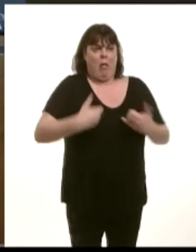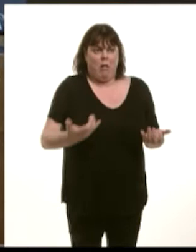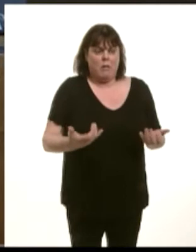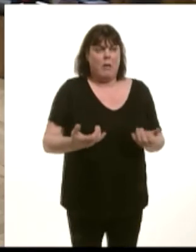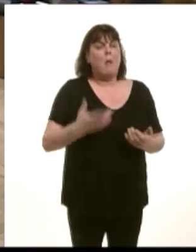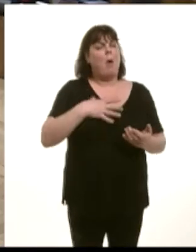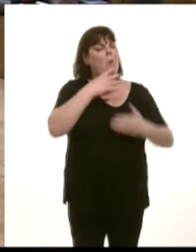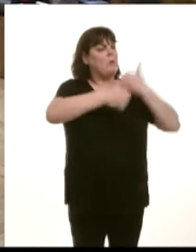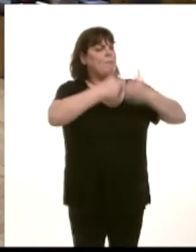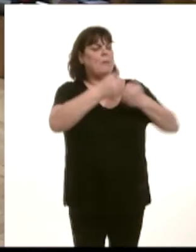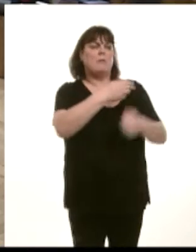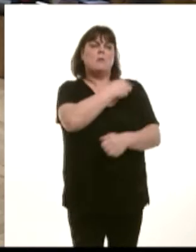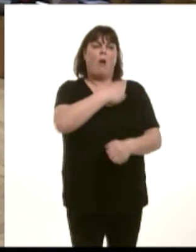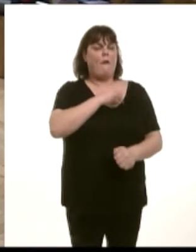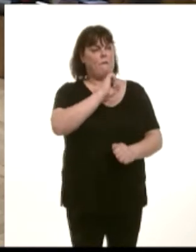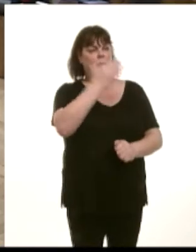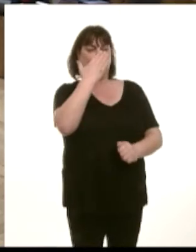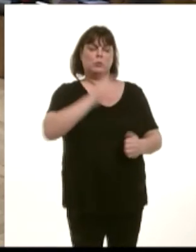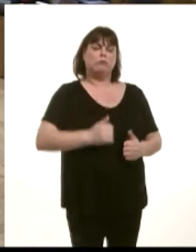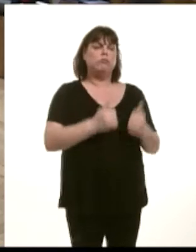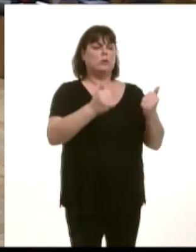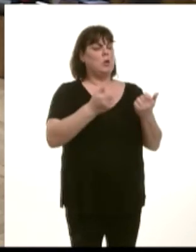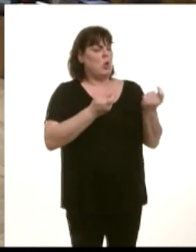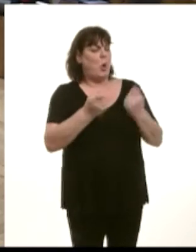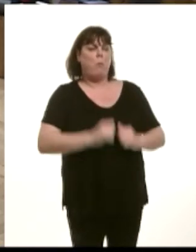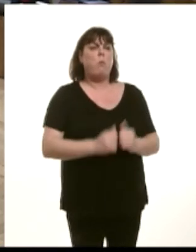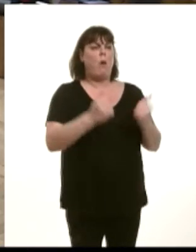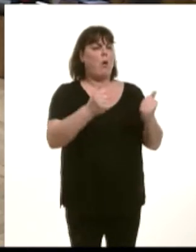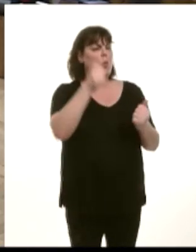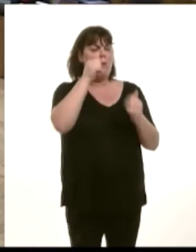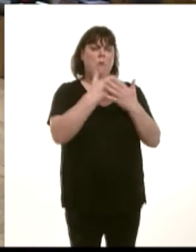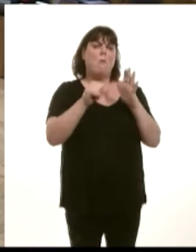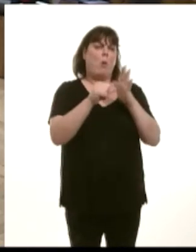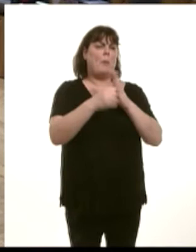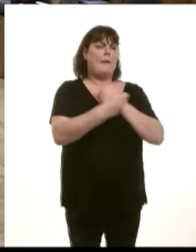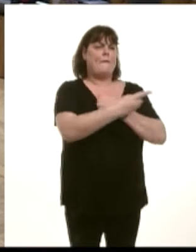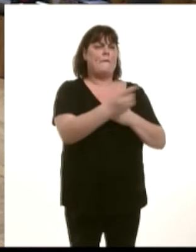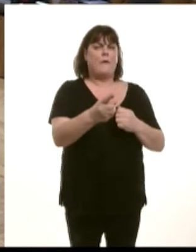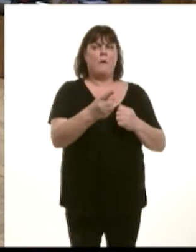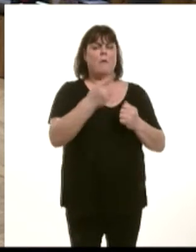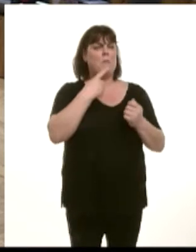pressures in very, very difficult circumstances for what has been a problem across the whole of this island.